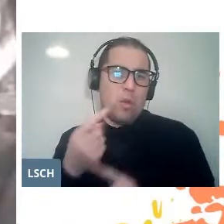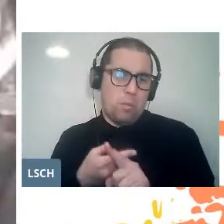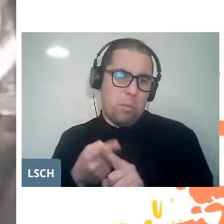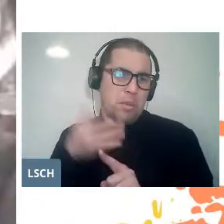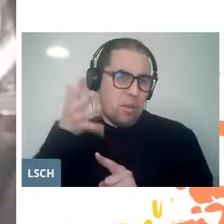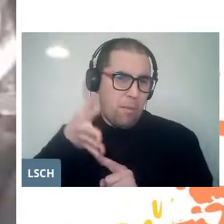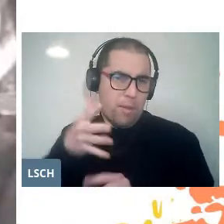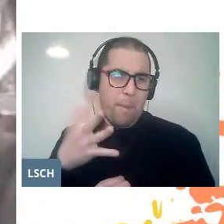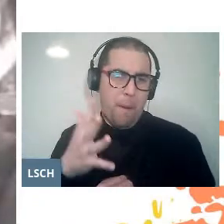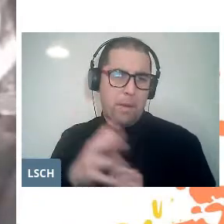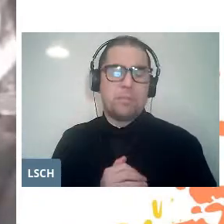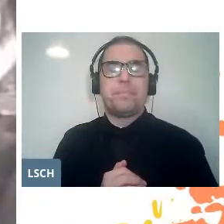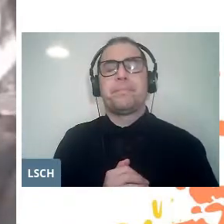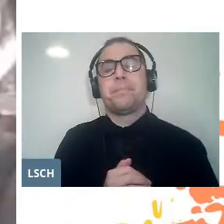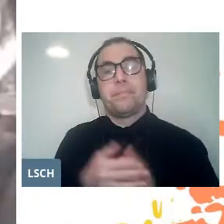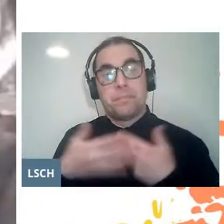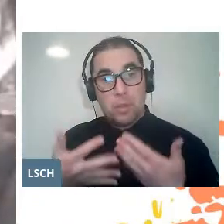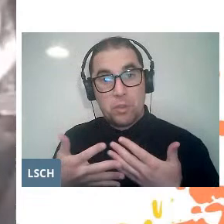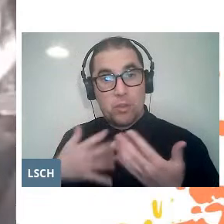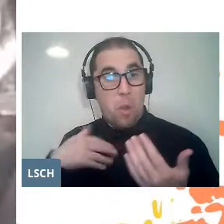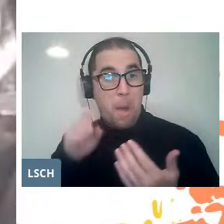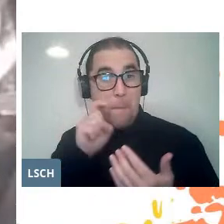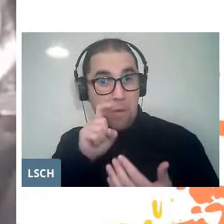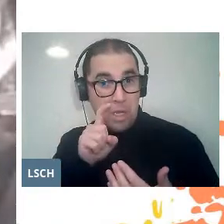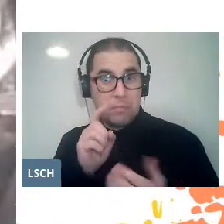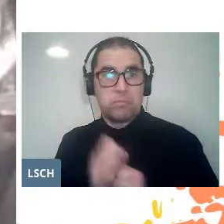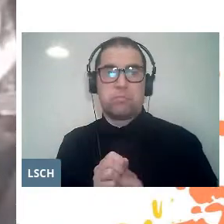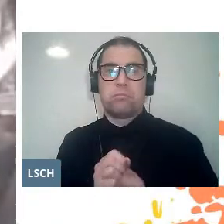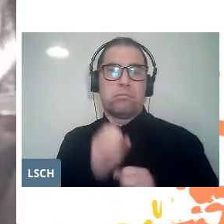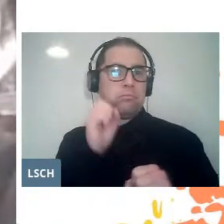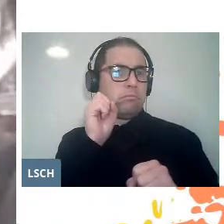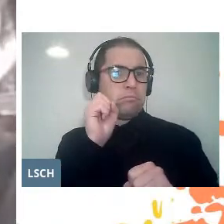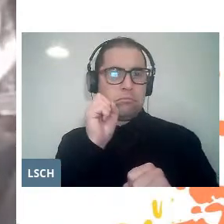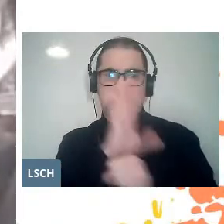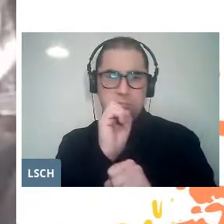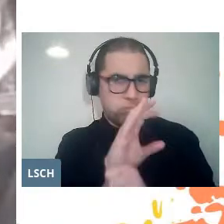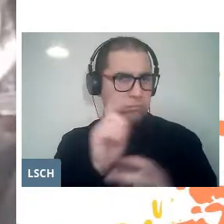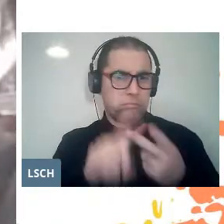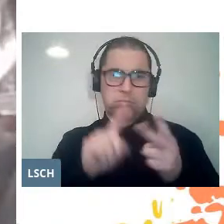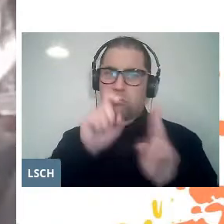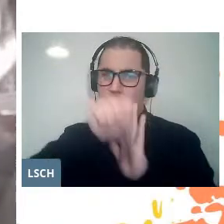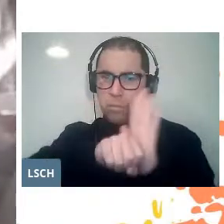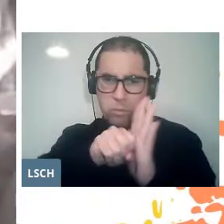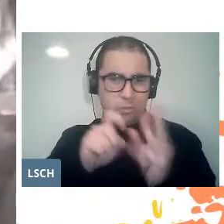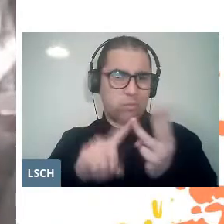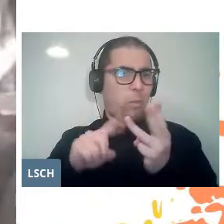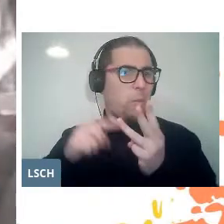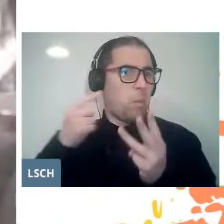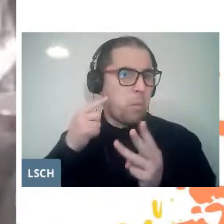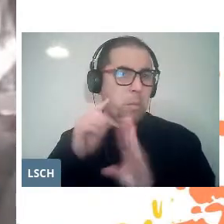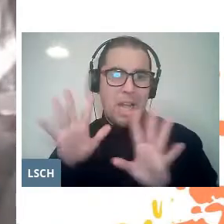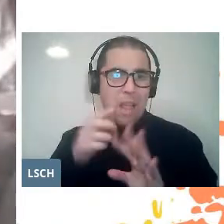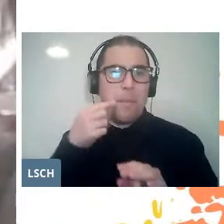For this reason, I preferred not to include recordings. However, I will name some pieces